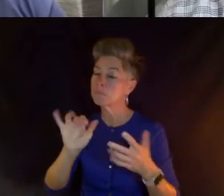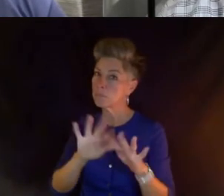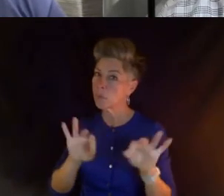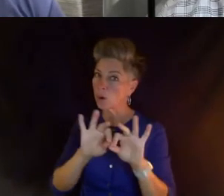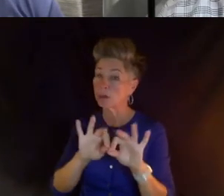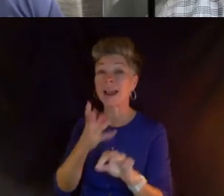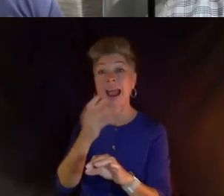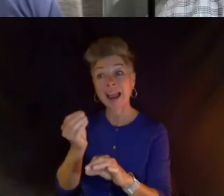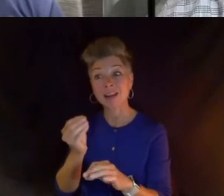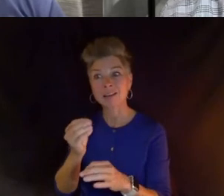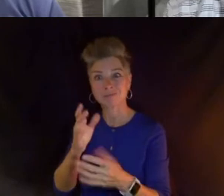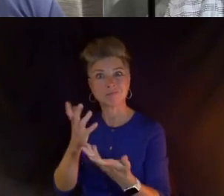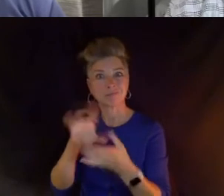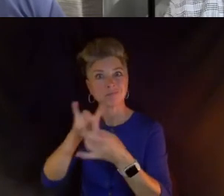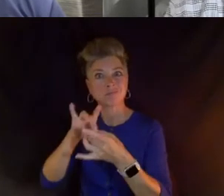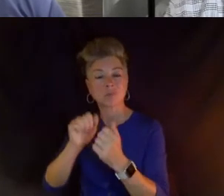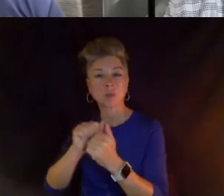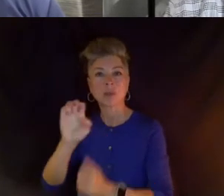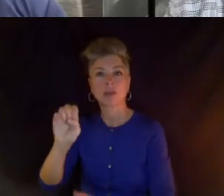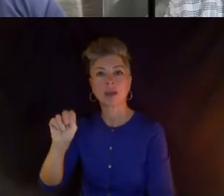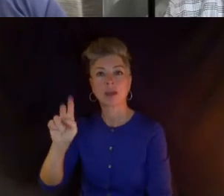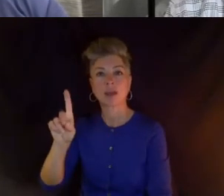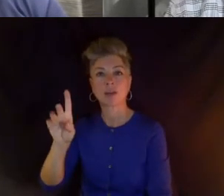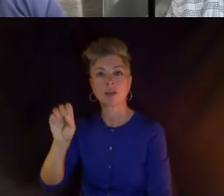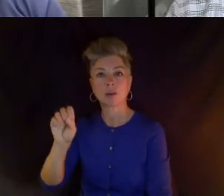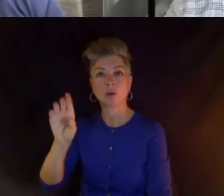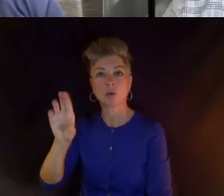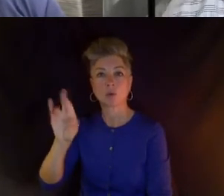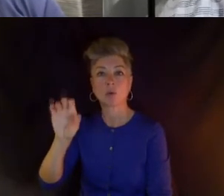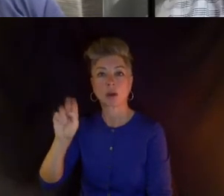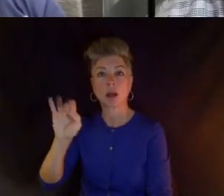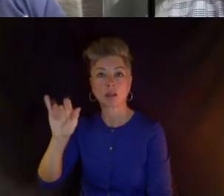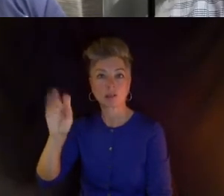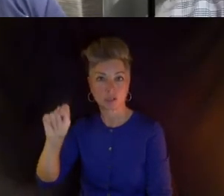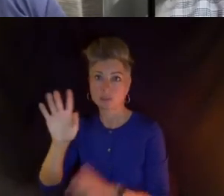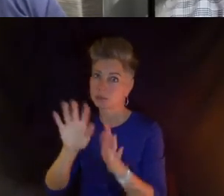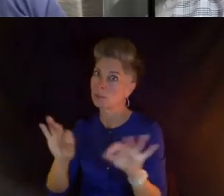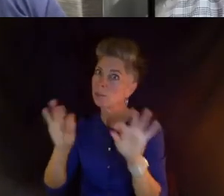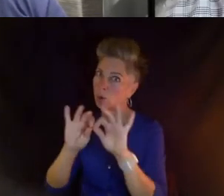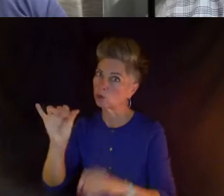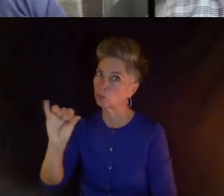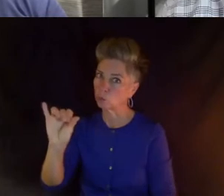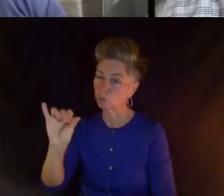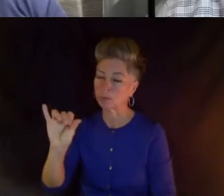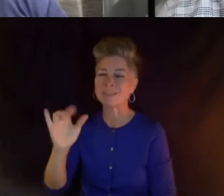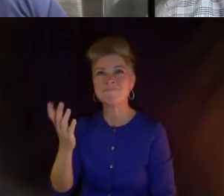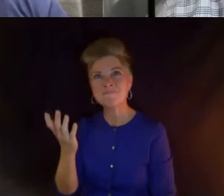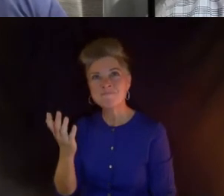and that's where this gets a little bit difficult. And why? The exciting thing is that we are seeing more research